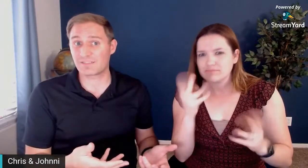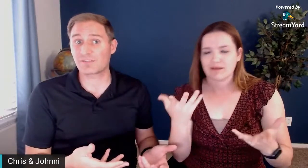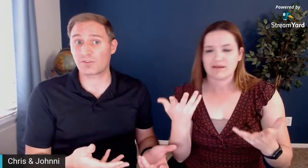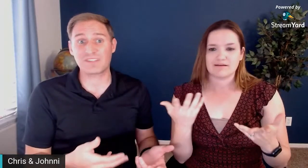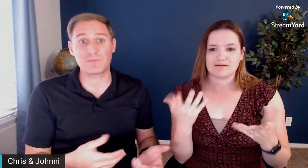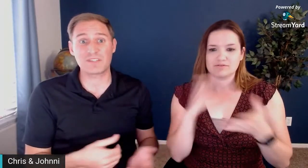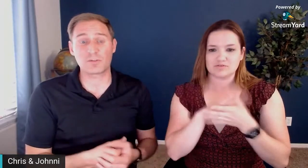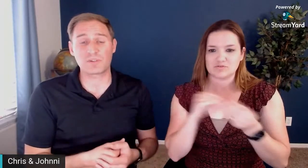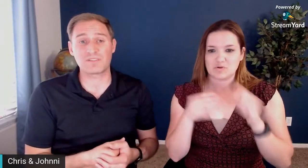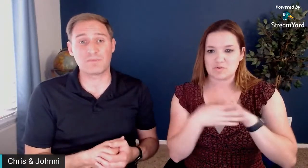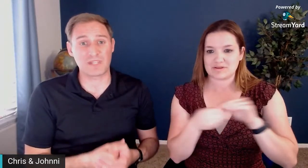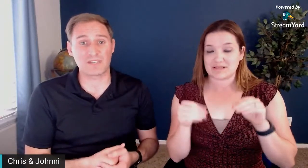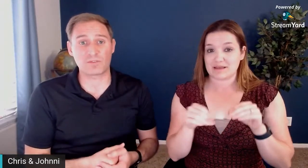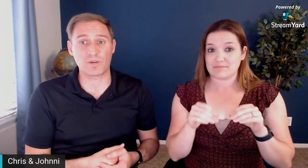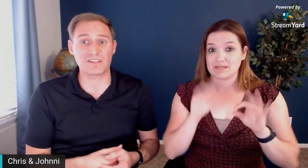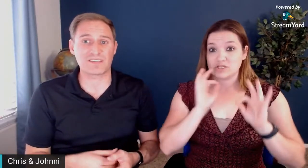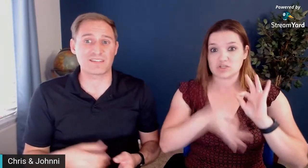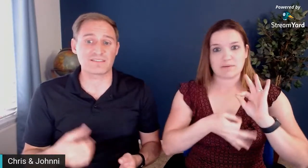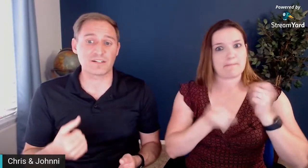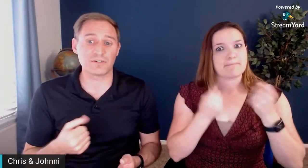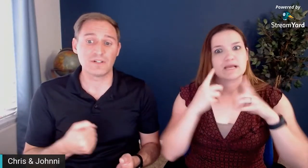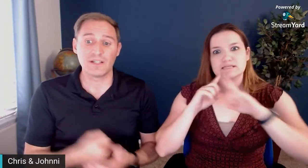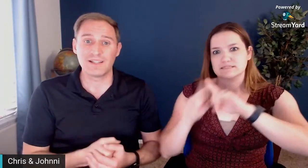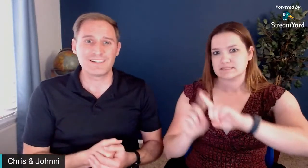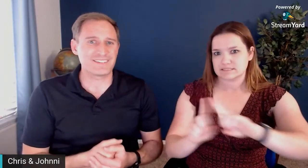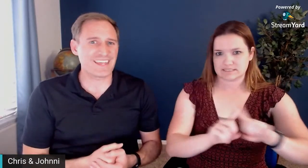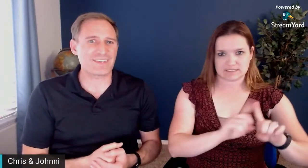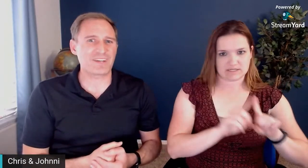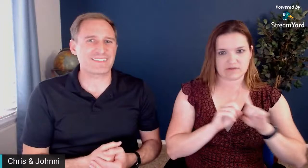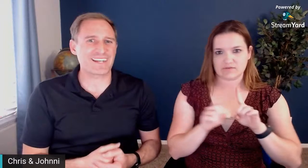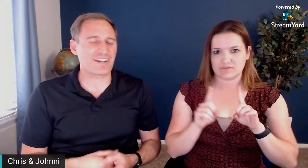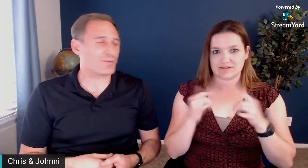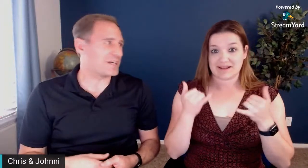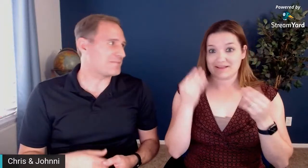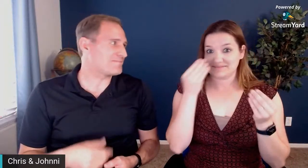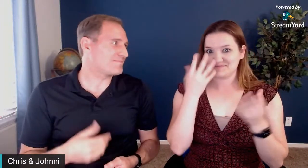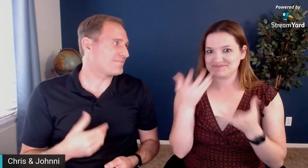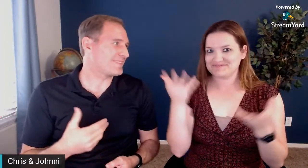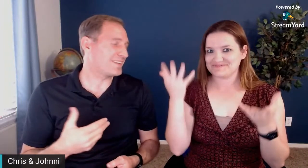stories can be interpreted many different ways and so now that we got that out of the way if